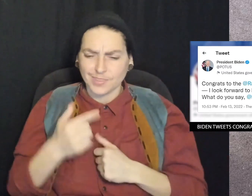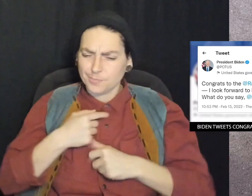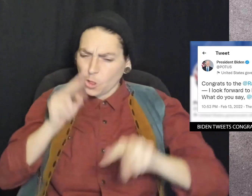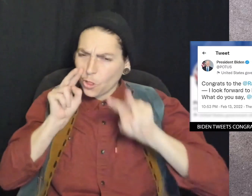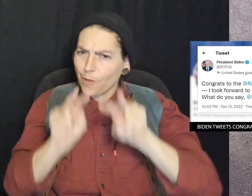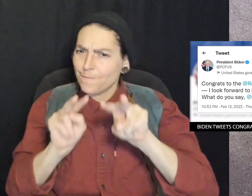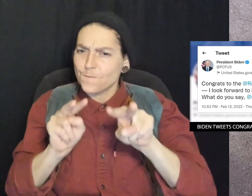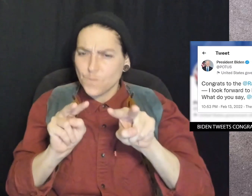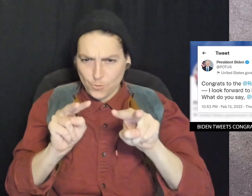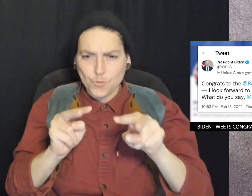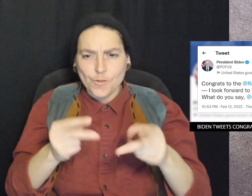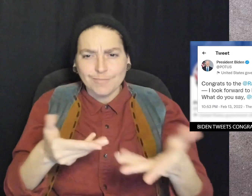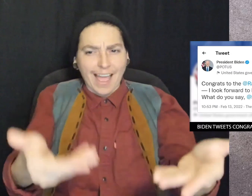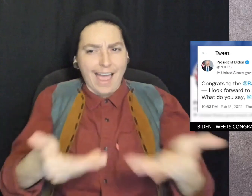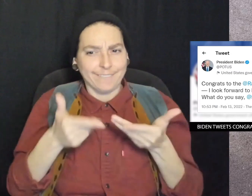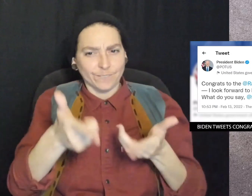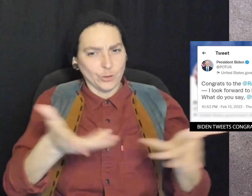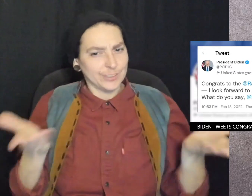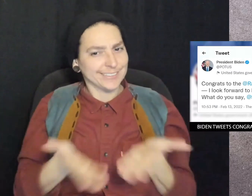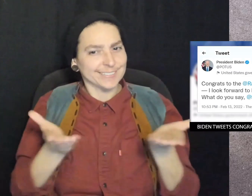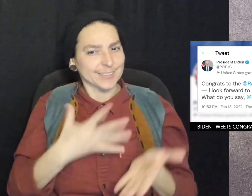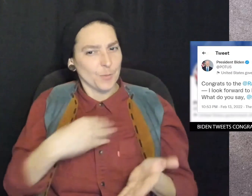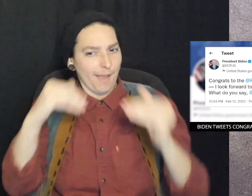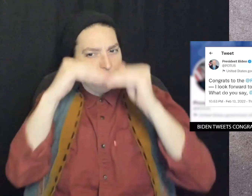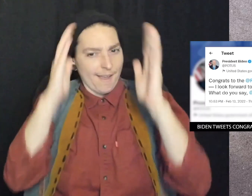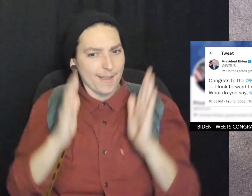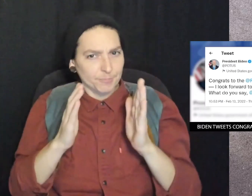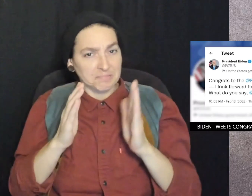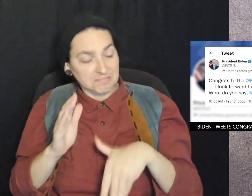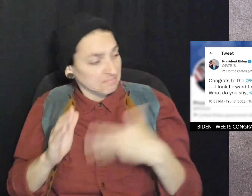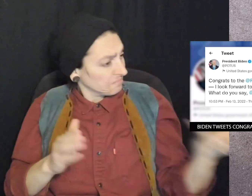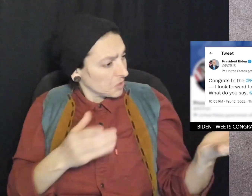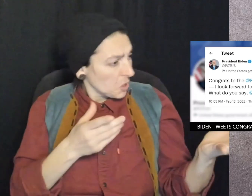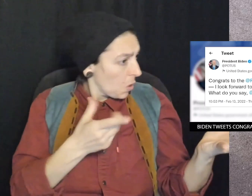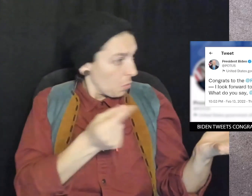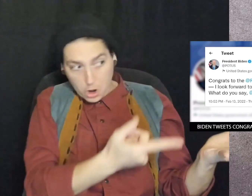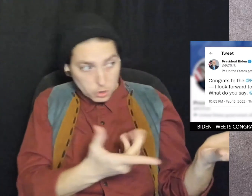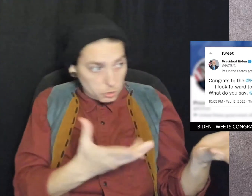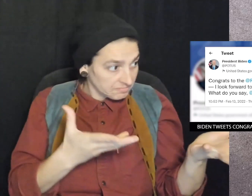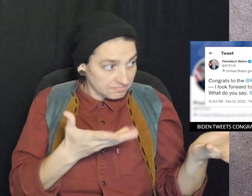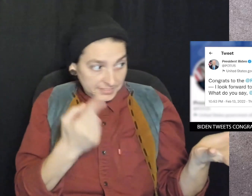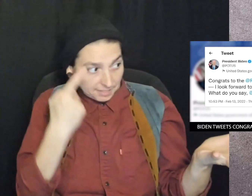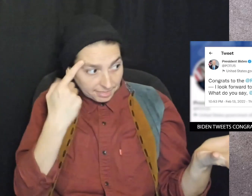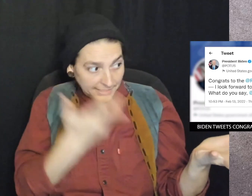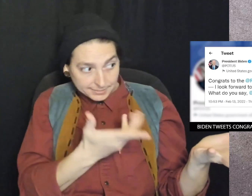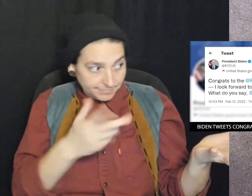and said I look forward to having you at the White House what do you say second gentleman